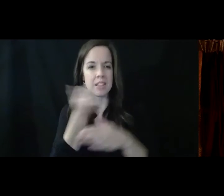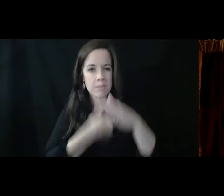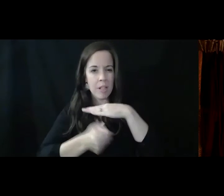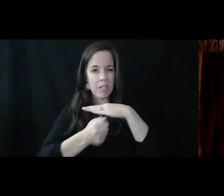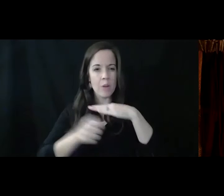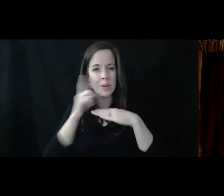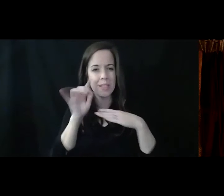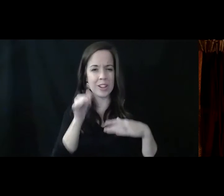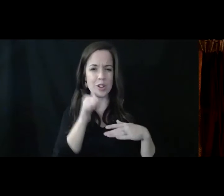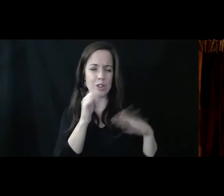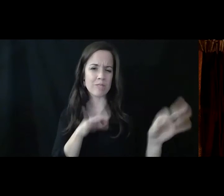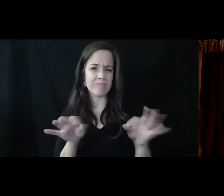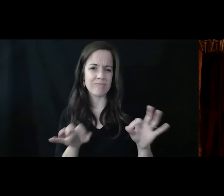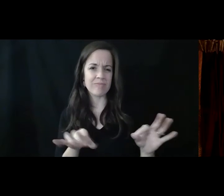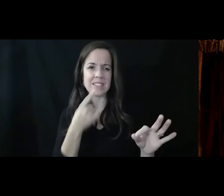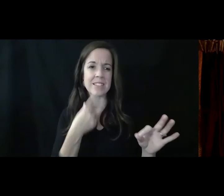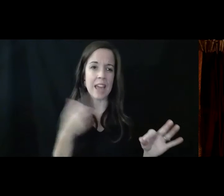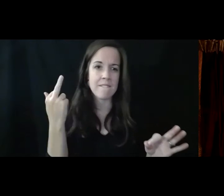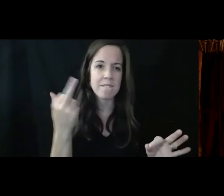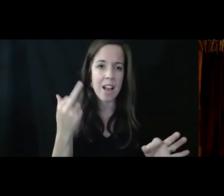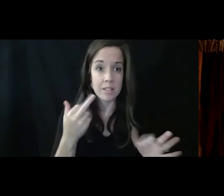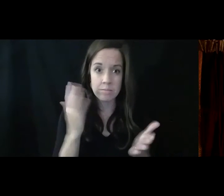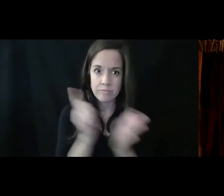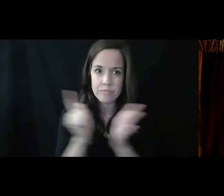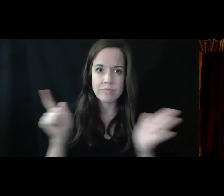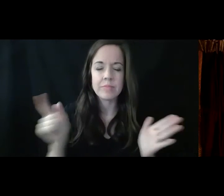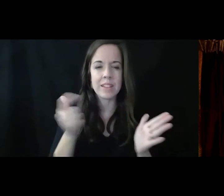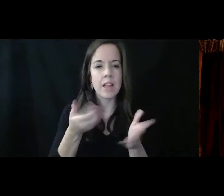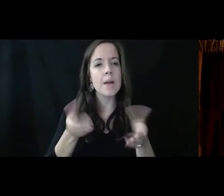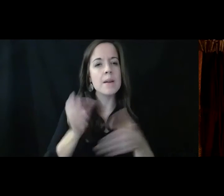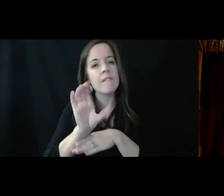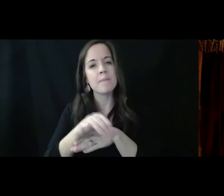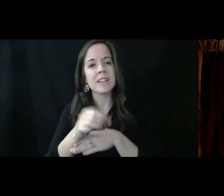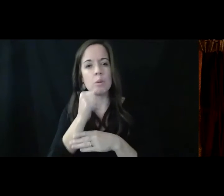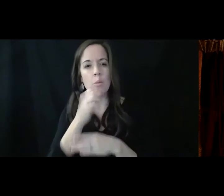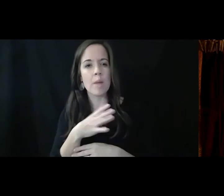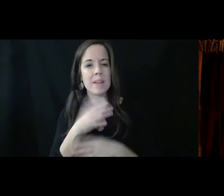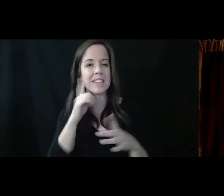forbidden to say fuck // it makes a woman sound so common // oh come on